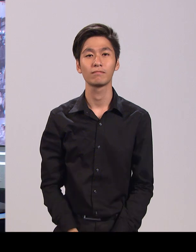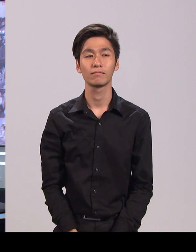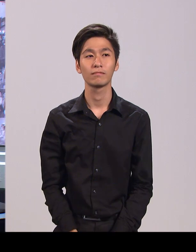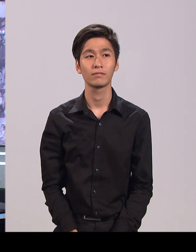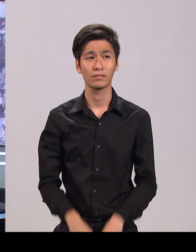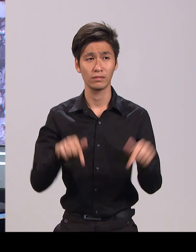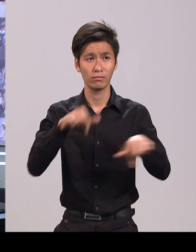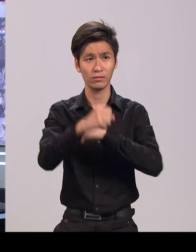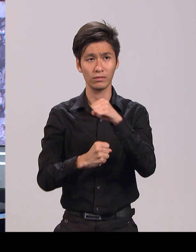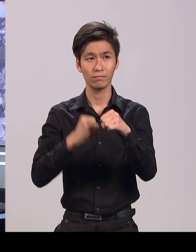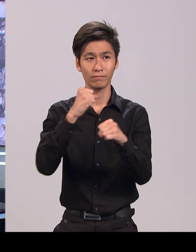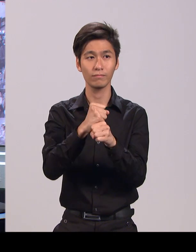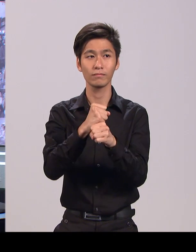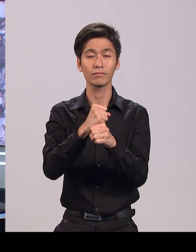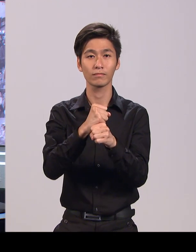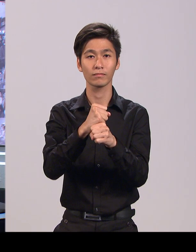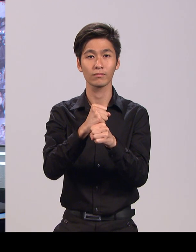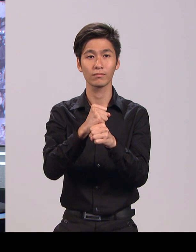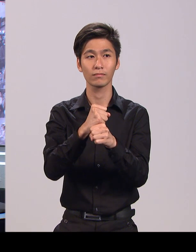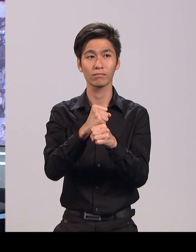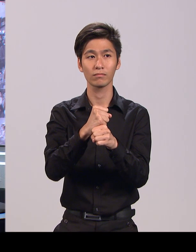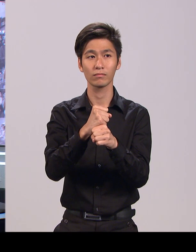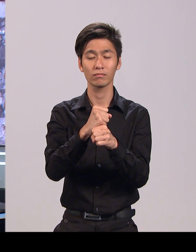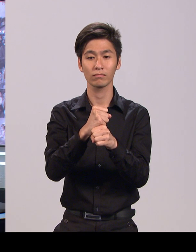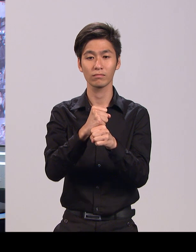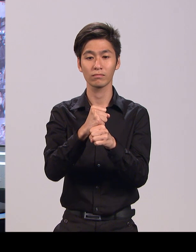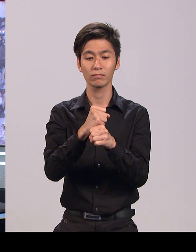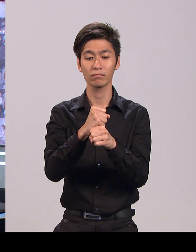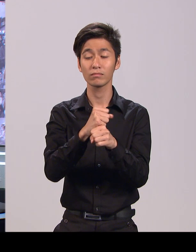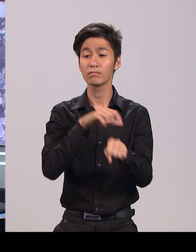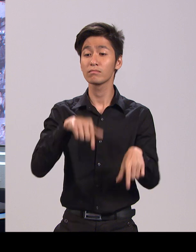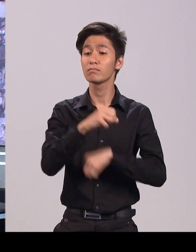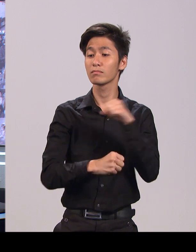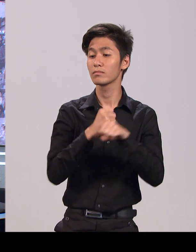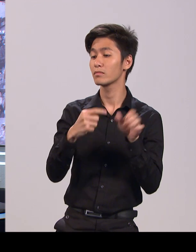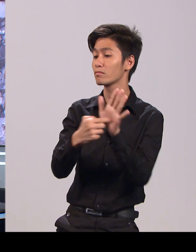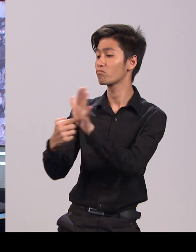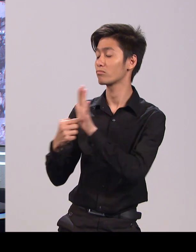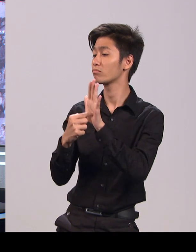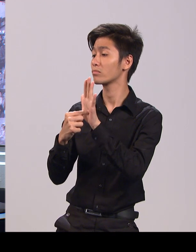This year, we showed ourselves and showed the world what Singapore can be beyond SG50.